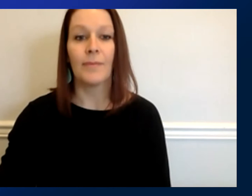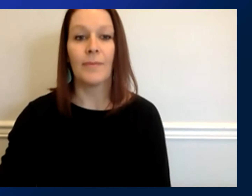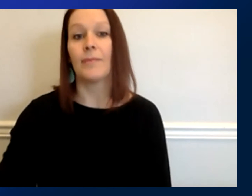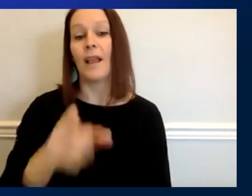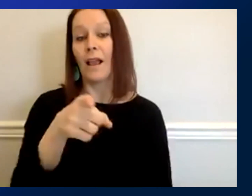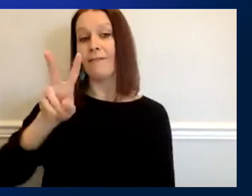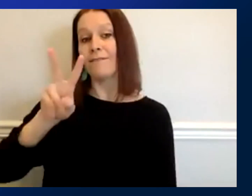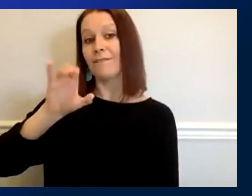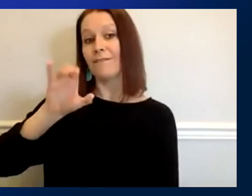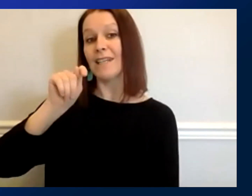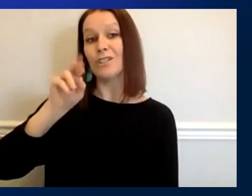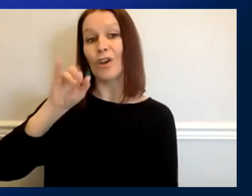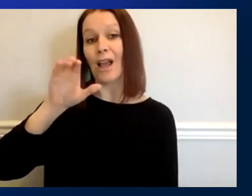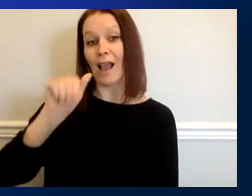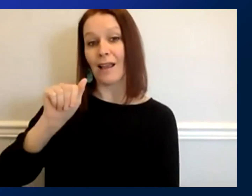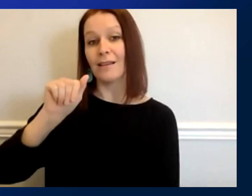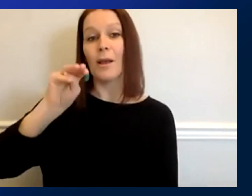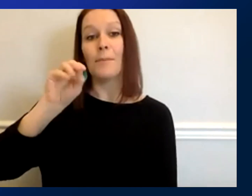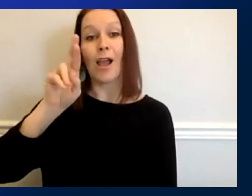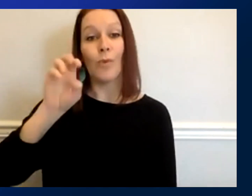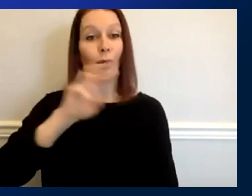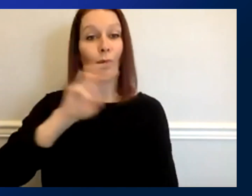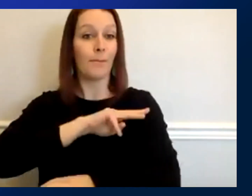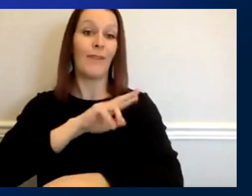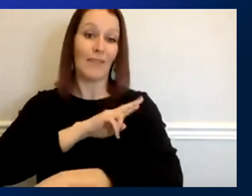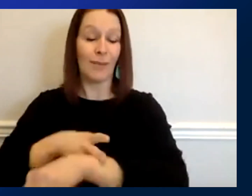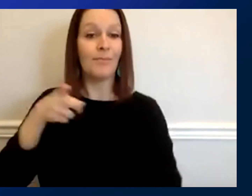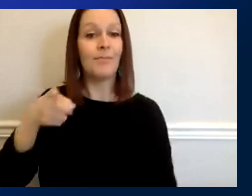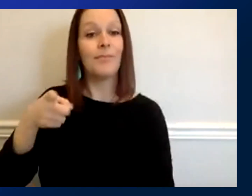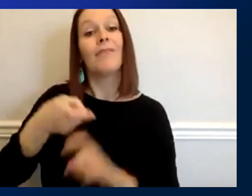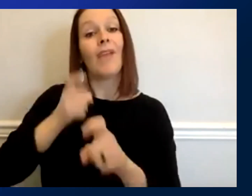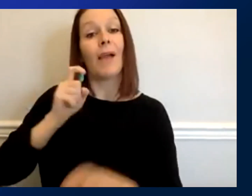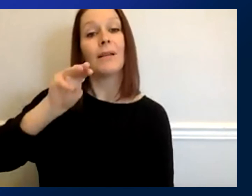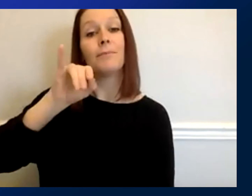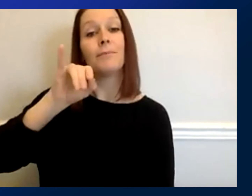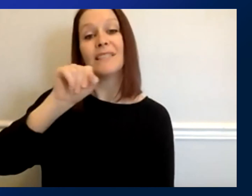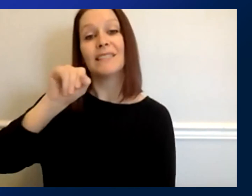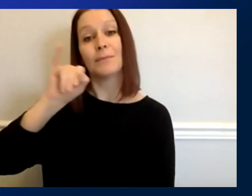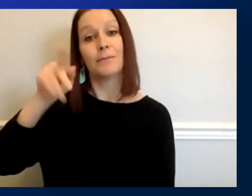now victor ricka monroe a mississippi native is the chief executive officer and educational